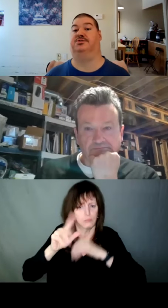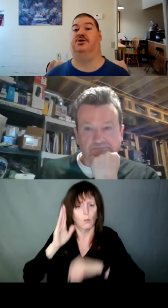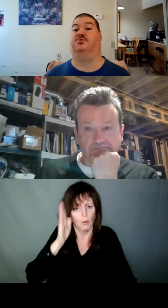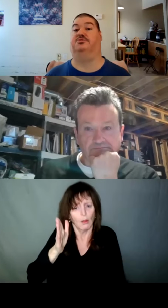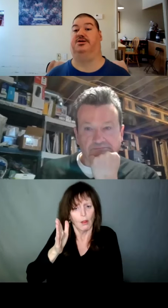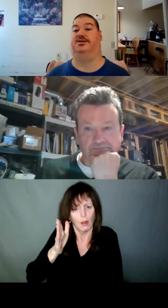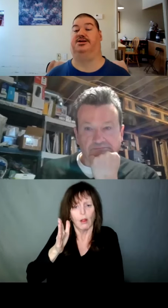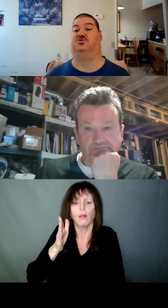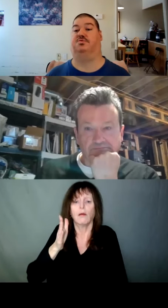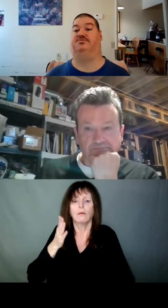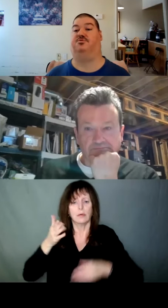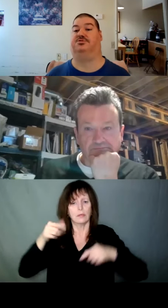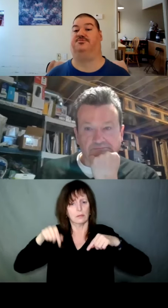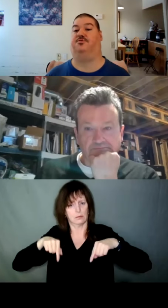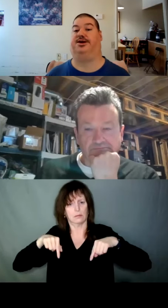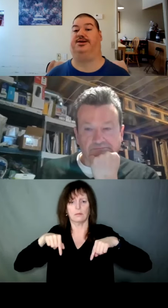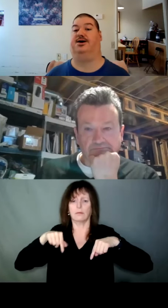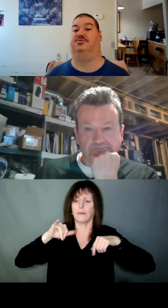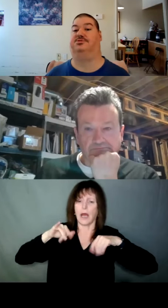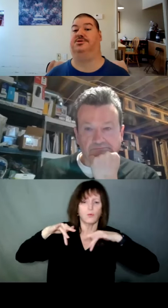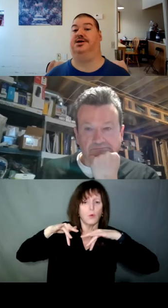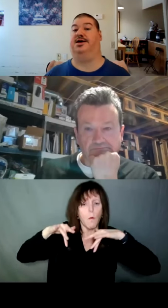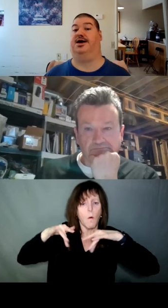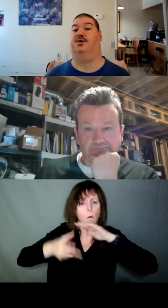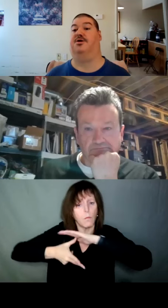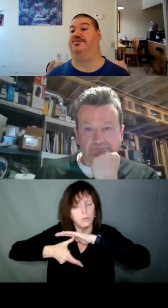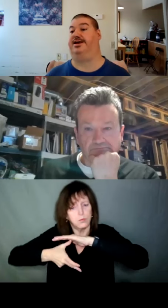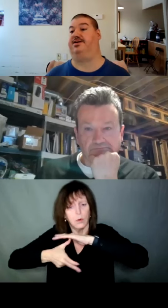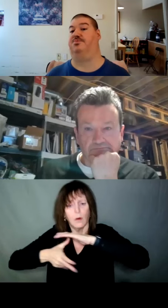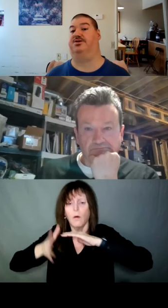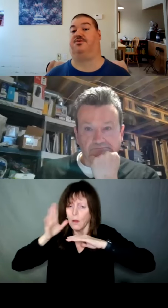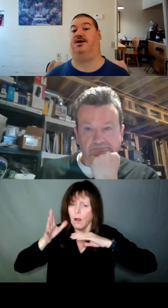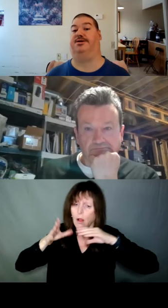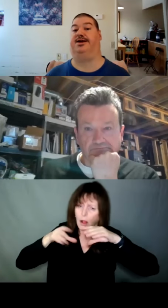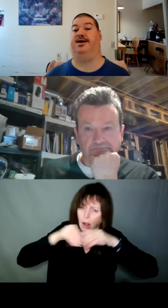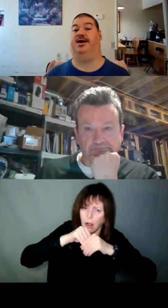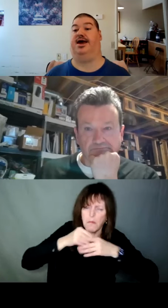resources that we talked about today